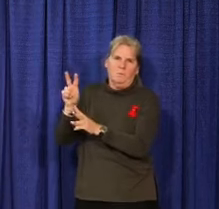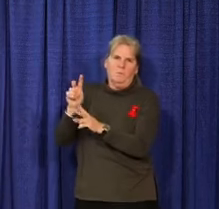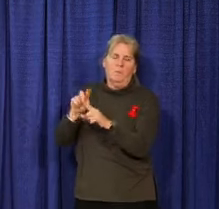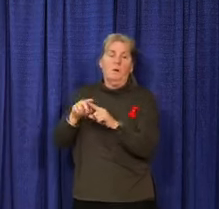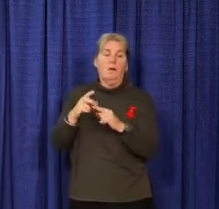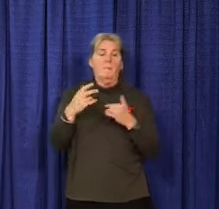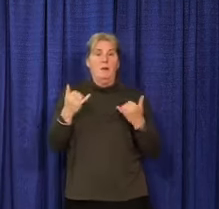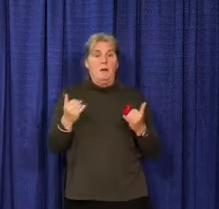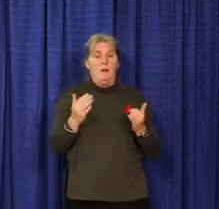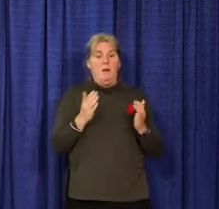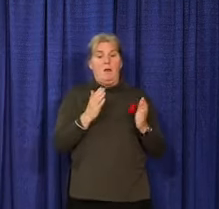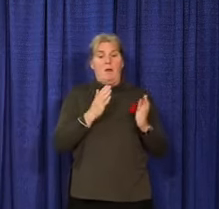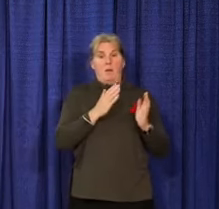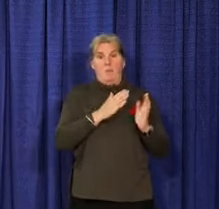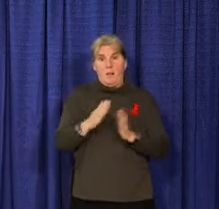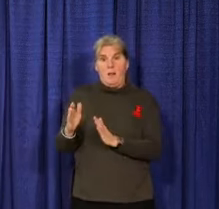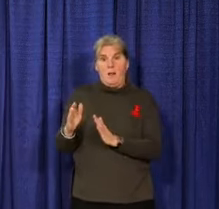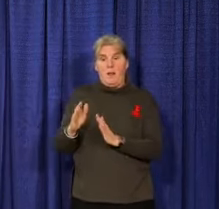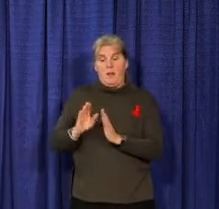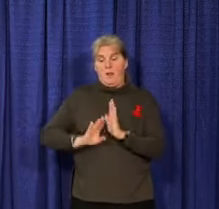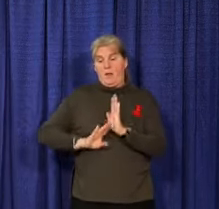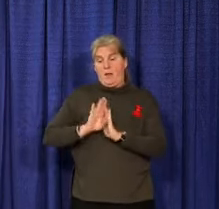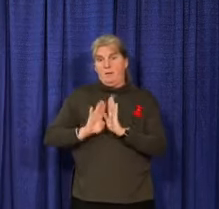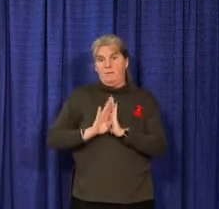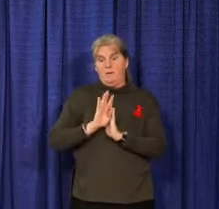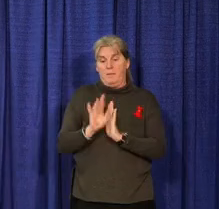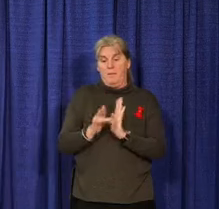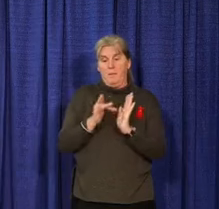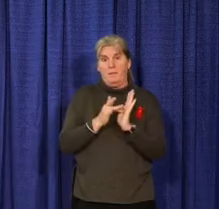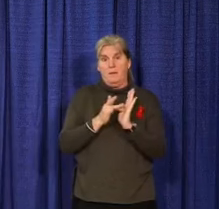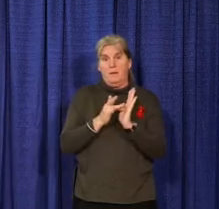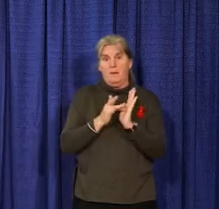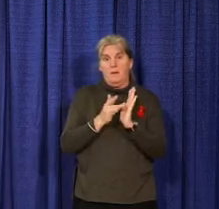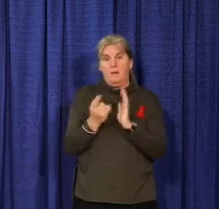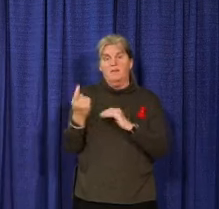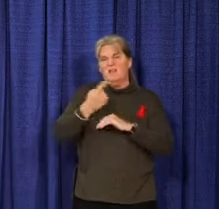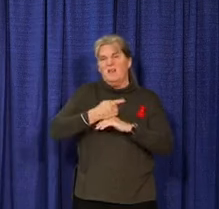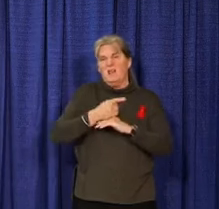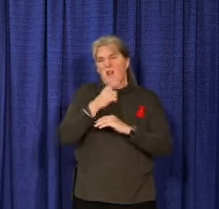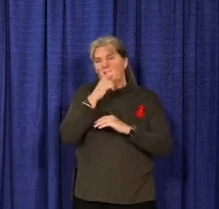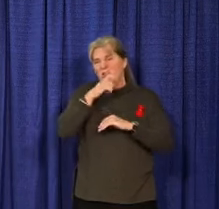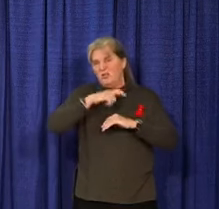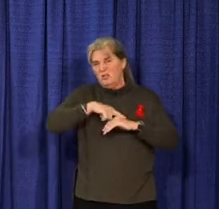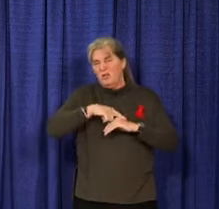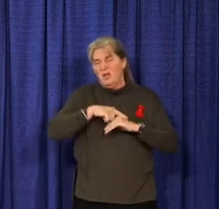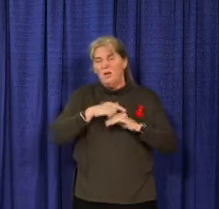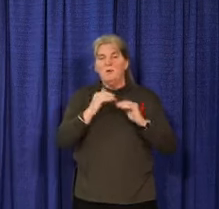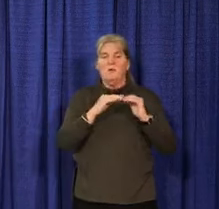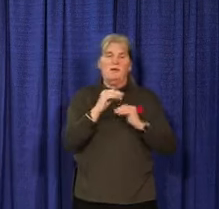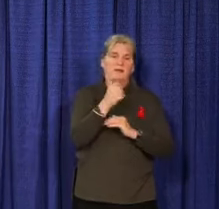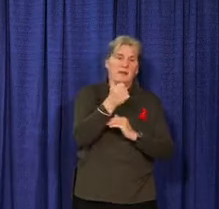currently being worked on, there is midday School bus service so that grades ten to 12 who will